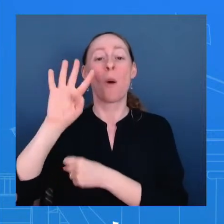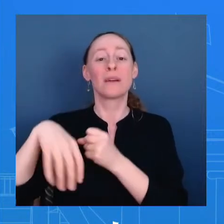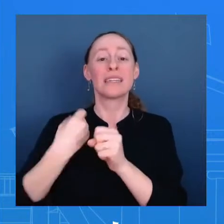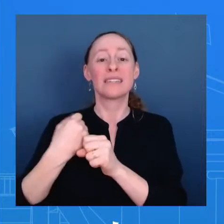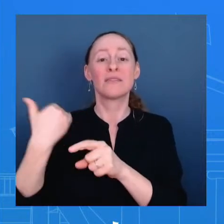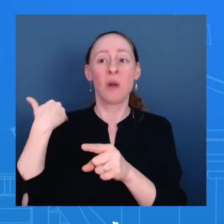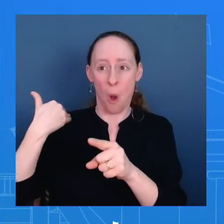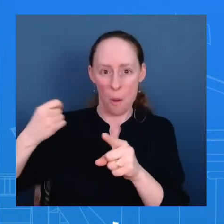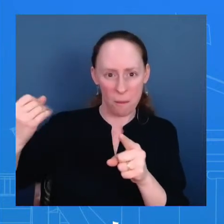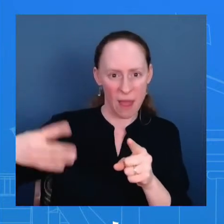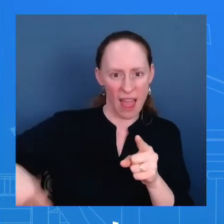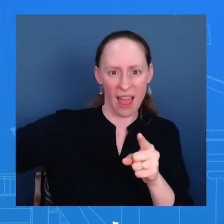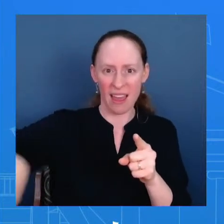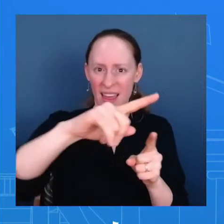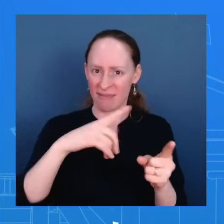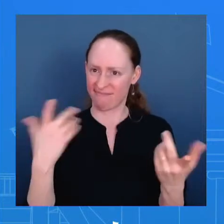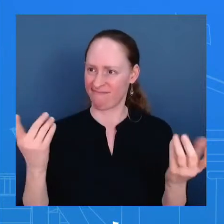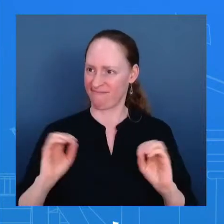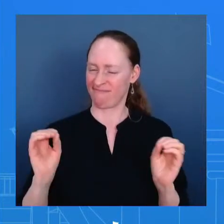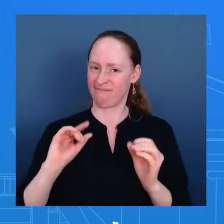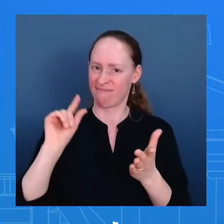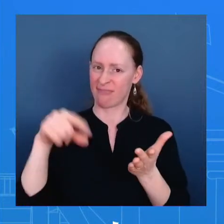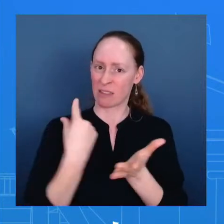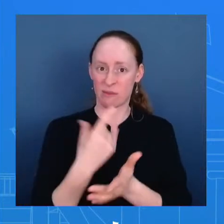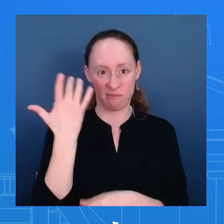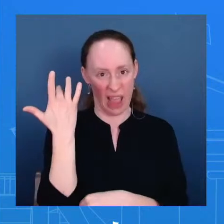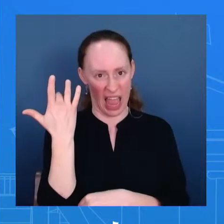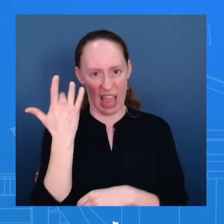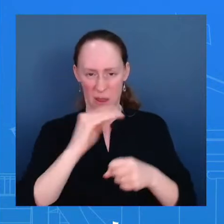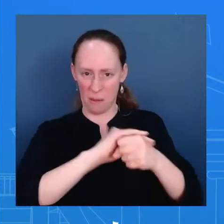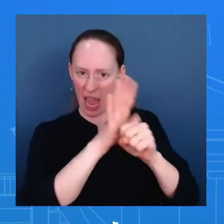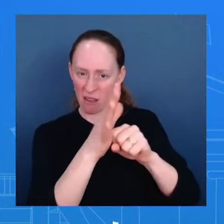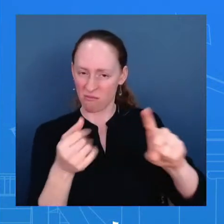And wanted to make sure that the President's goal to center these students